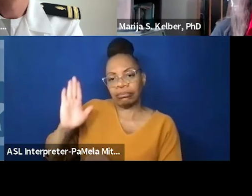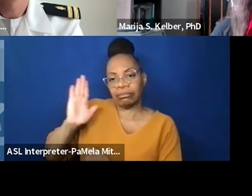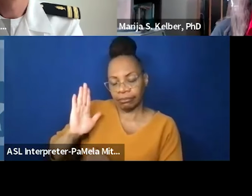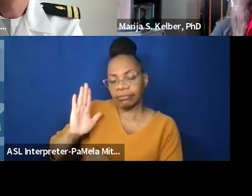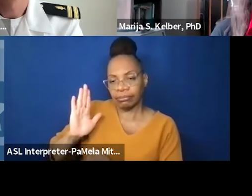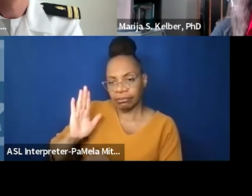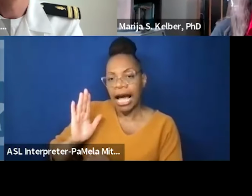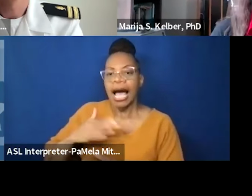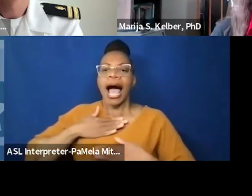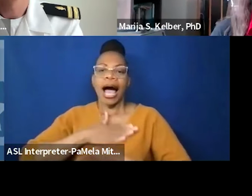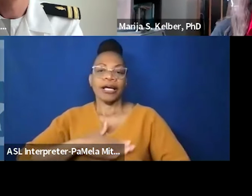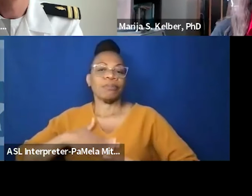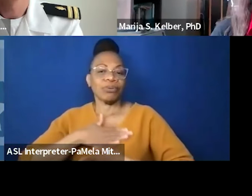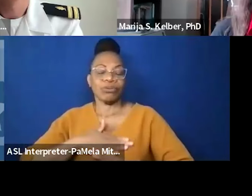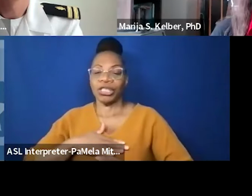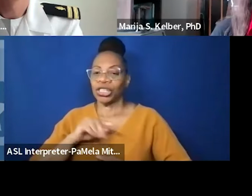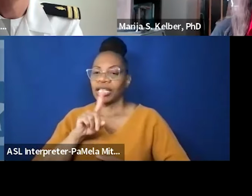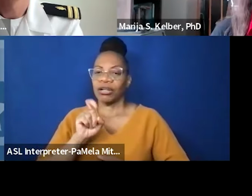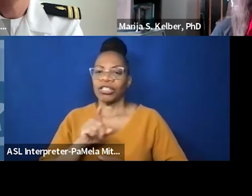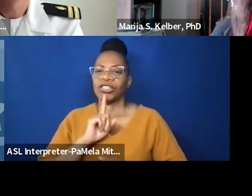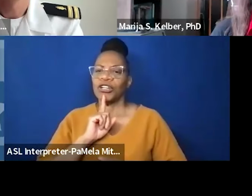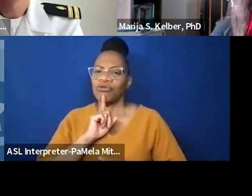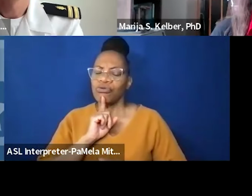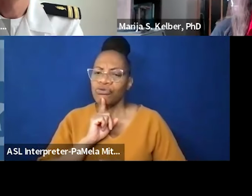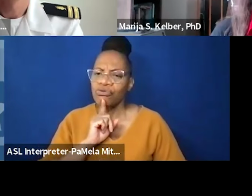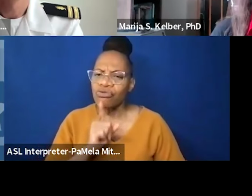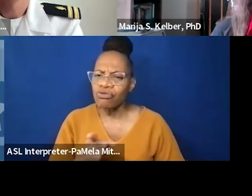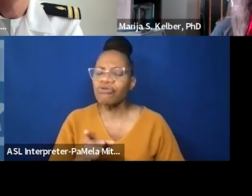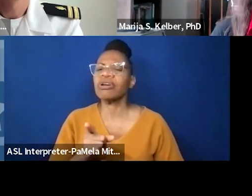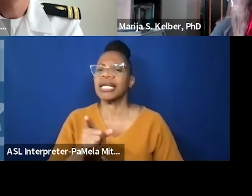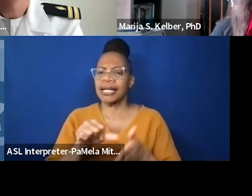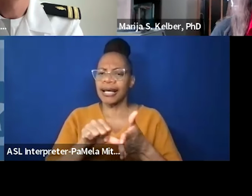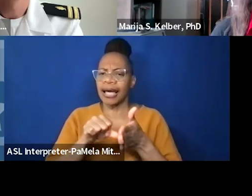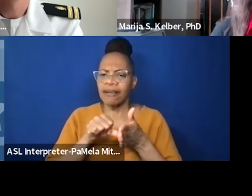It really speaks to the cross-generational nature of military service